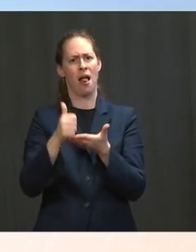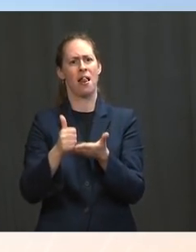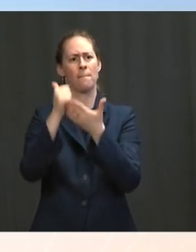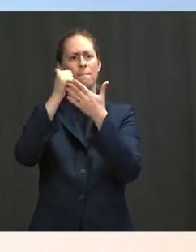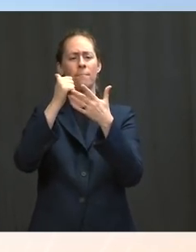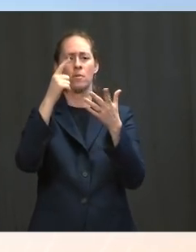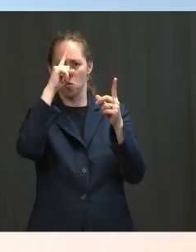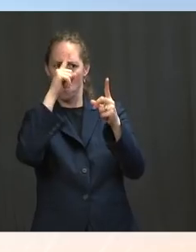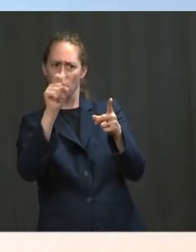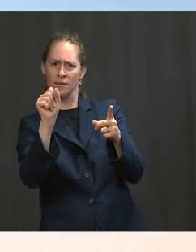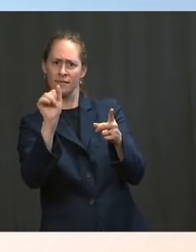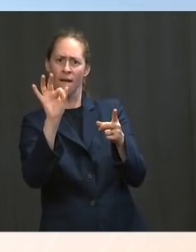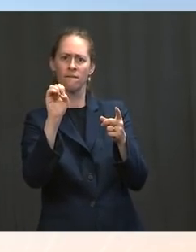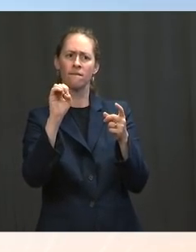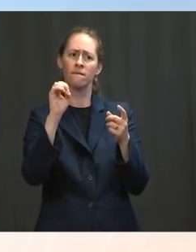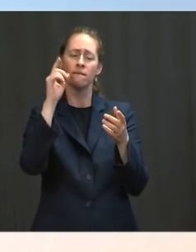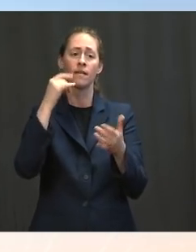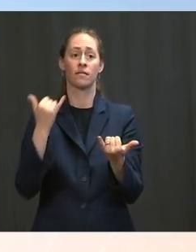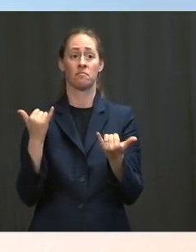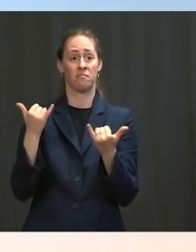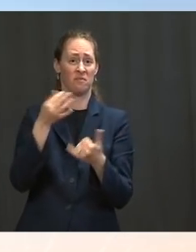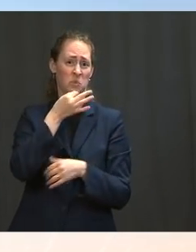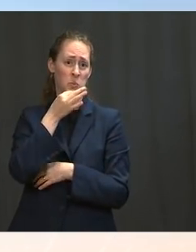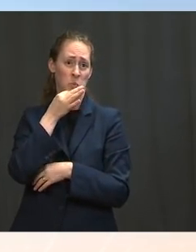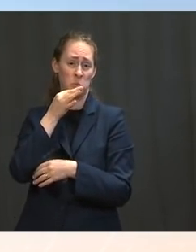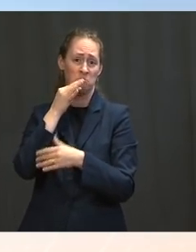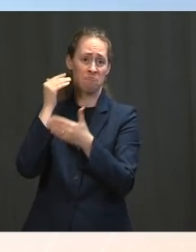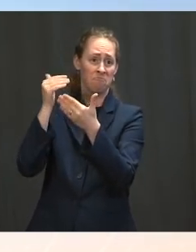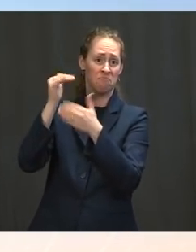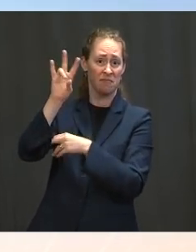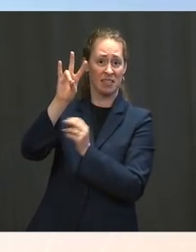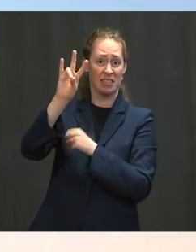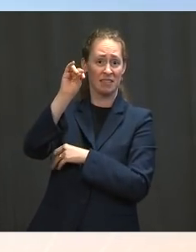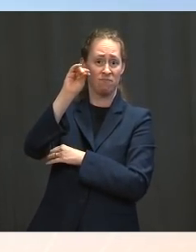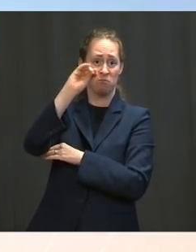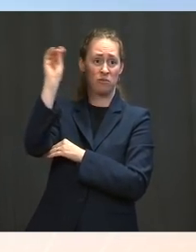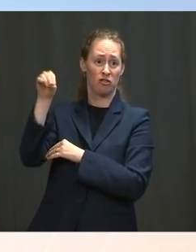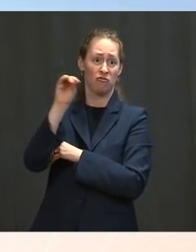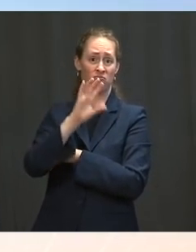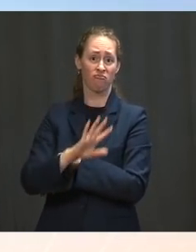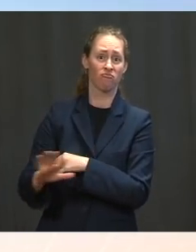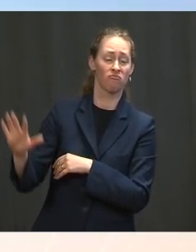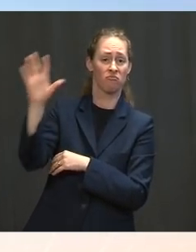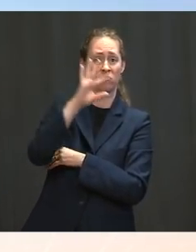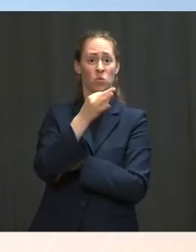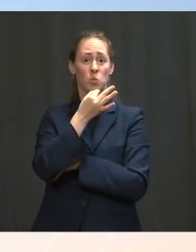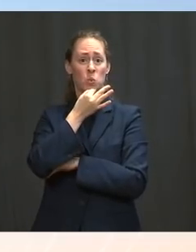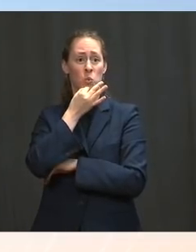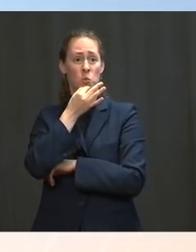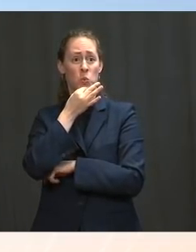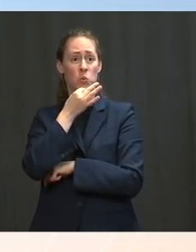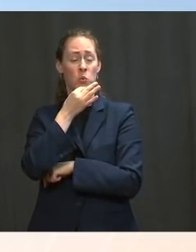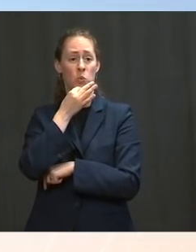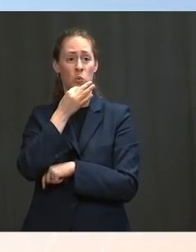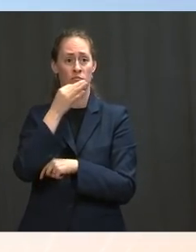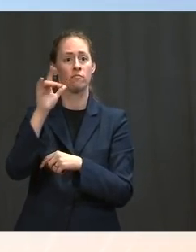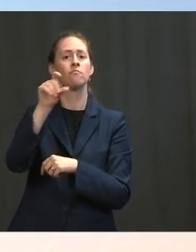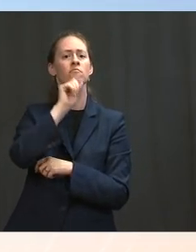where we're almost at 70 percent vaccination rate for -- well, for 20 -- adults 27 and older, but almost for adults 18 and older.